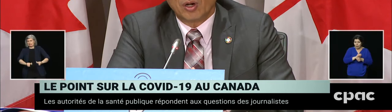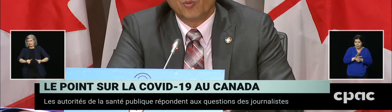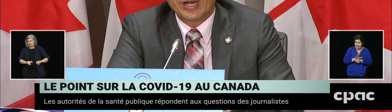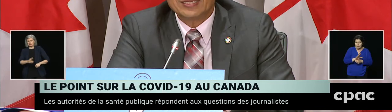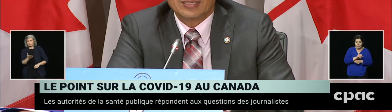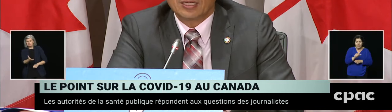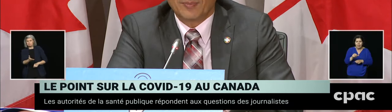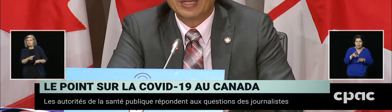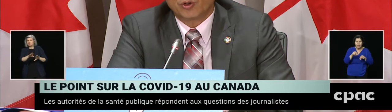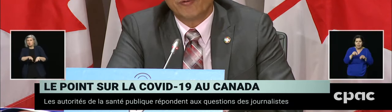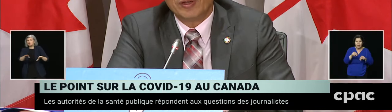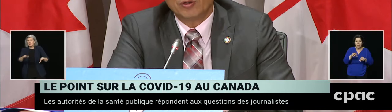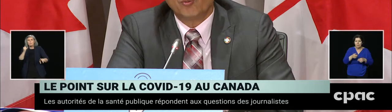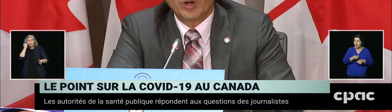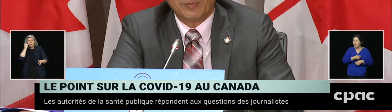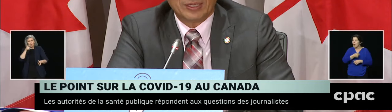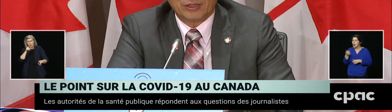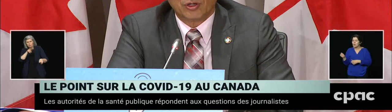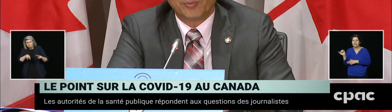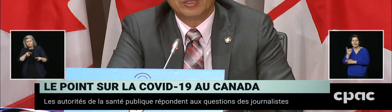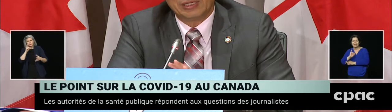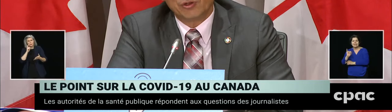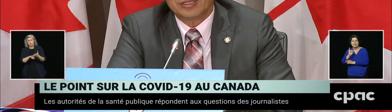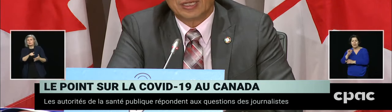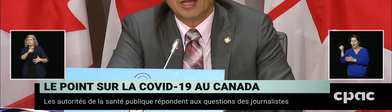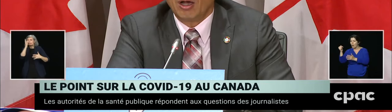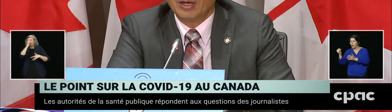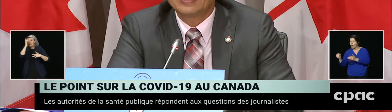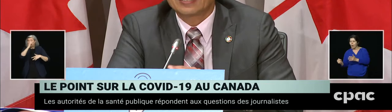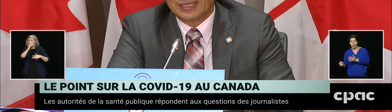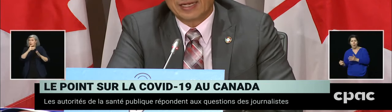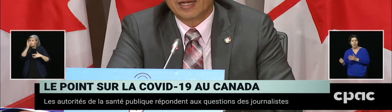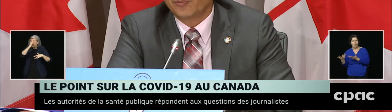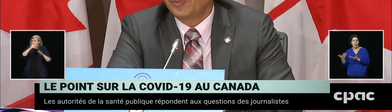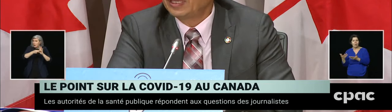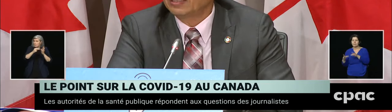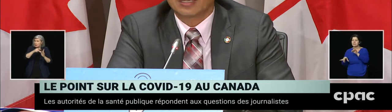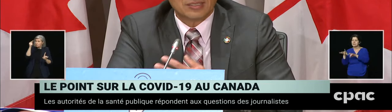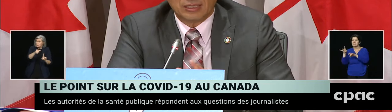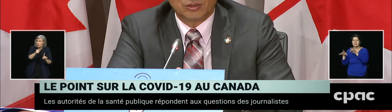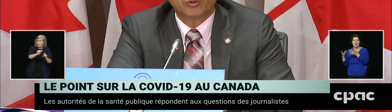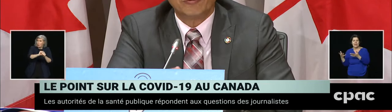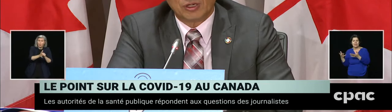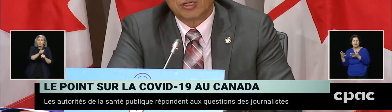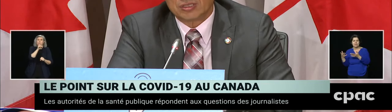NOT NECESSARILY ONLY FOR COVID-19, BUT FOR ANY OTHER